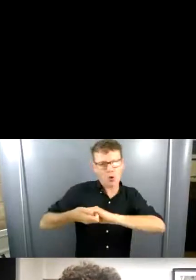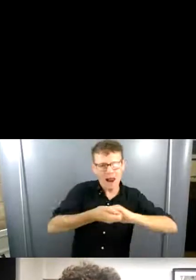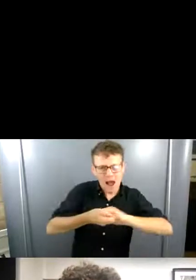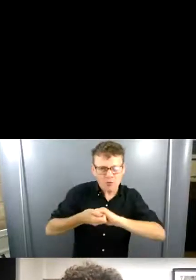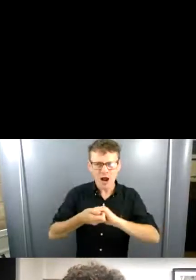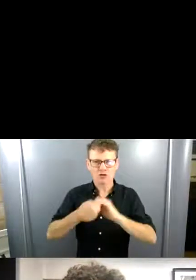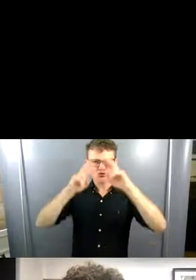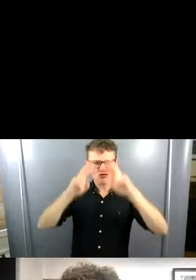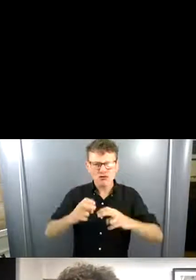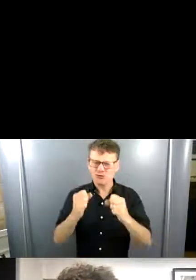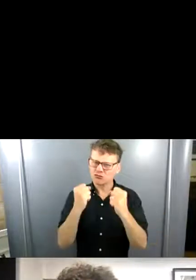different nations different communities